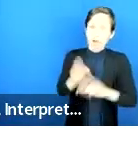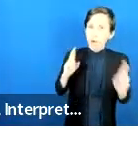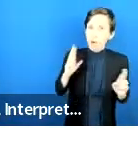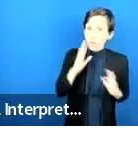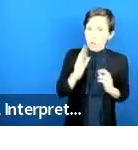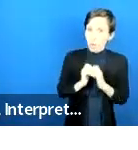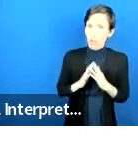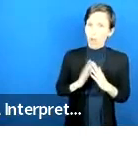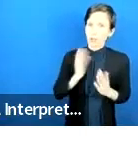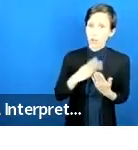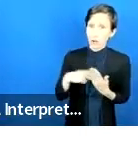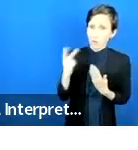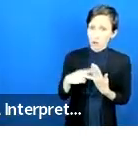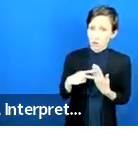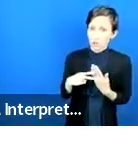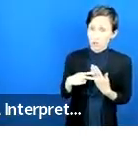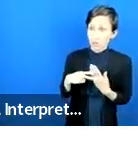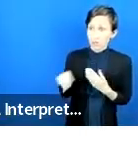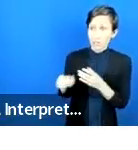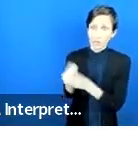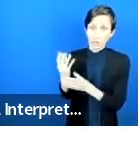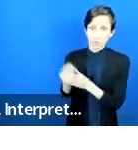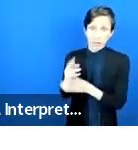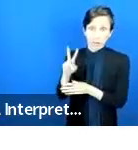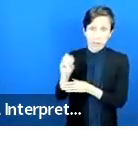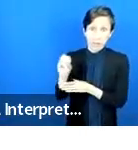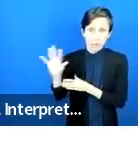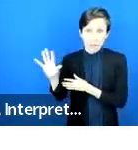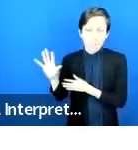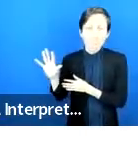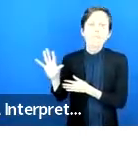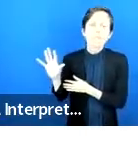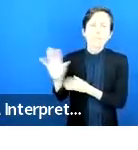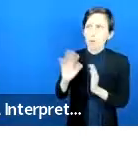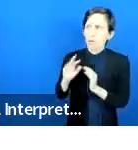our project in the spring of 2005, sorry, 2025.